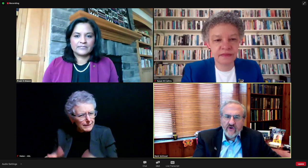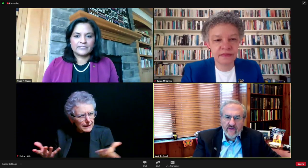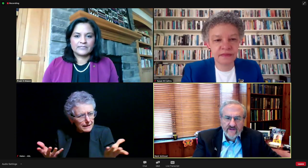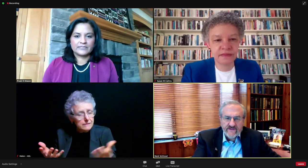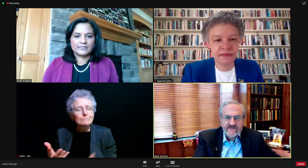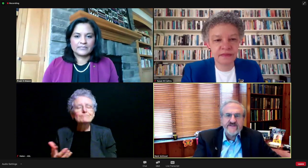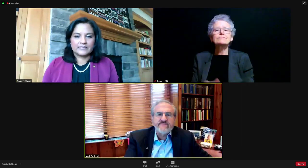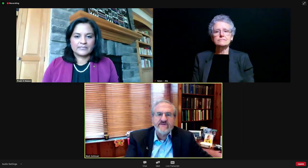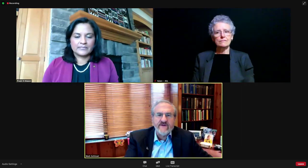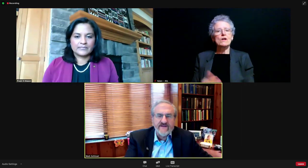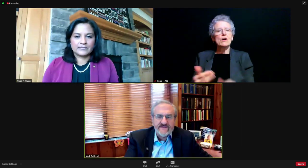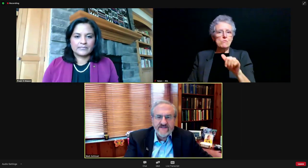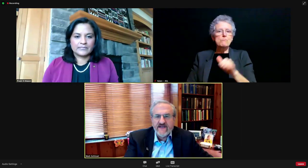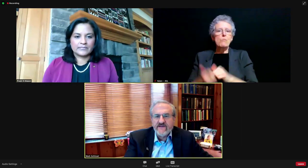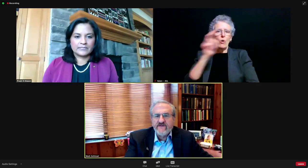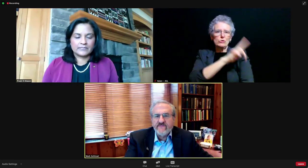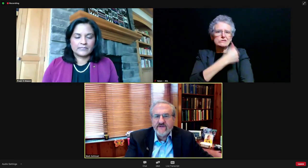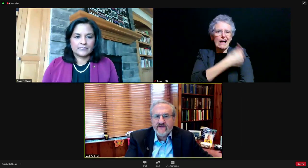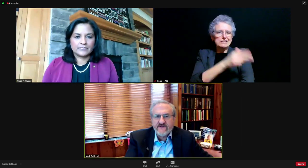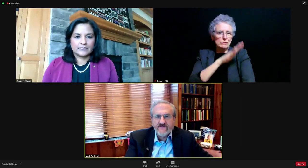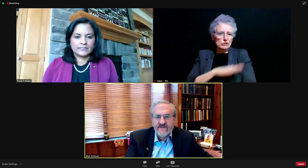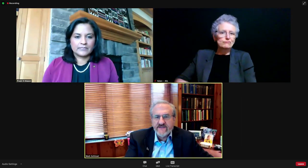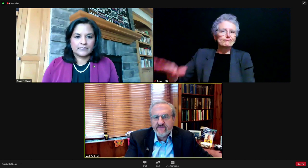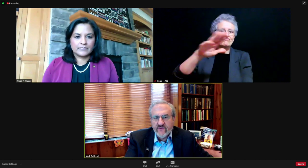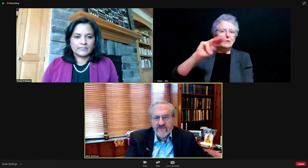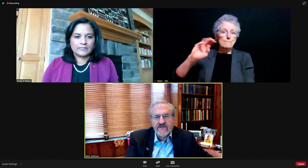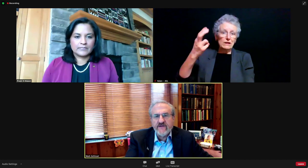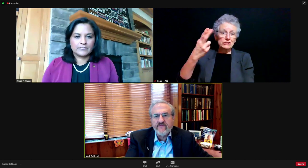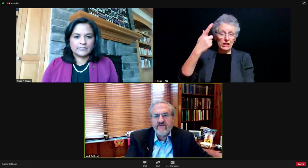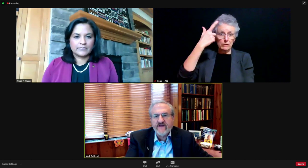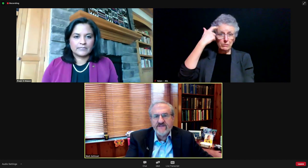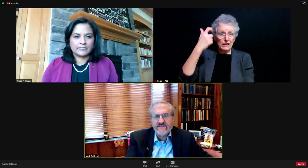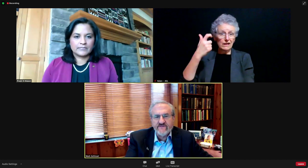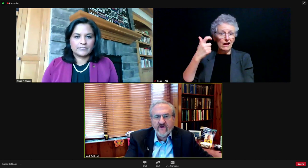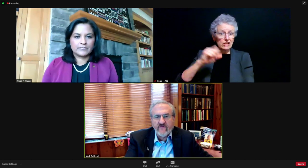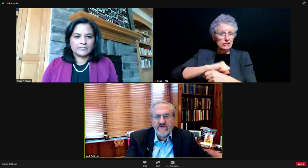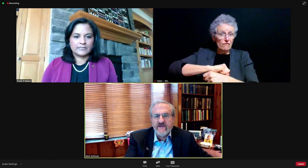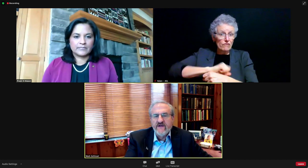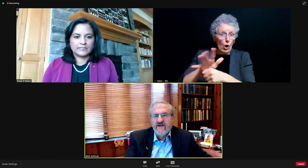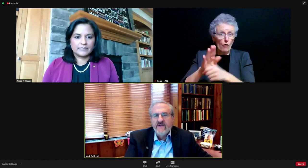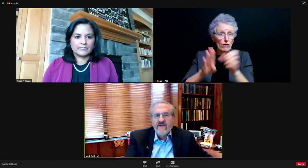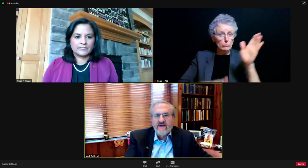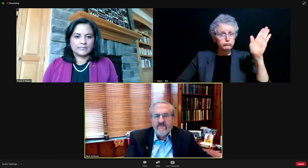all health systems around the state because of the explosion and number of cases of COVID